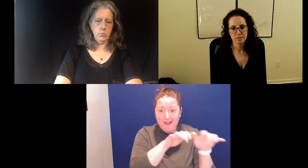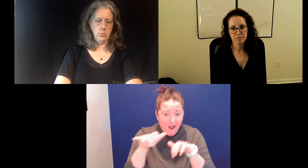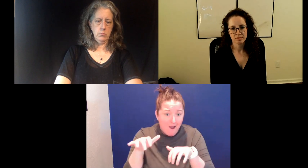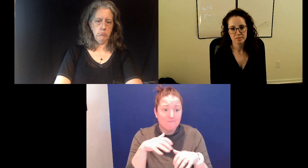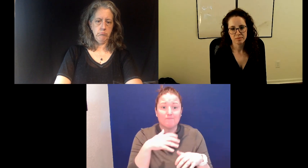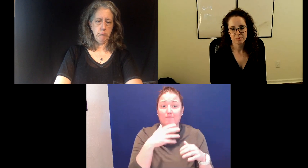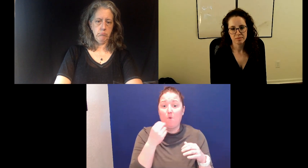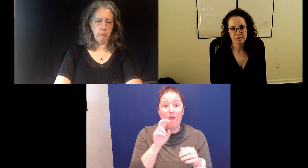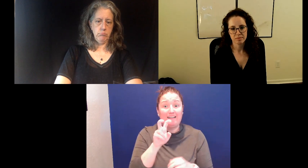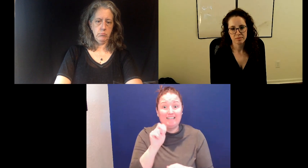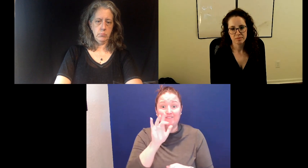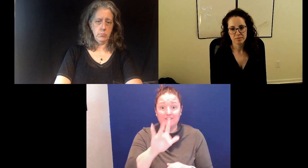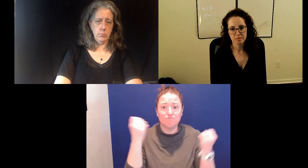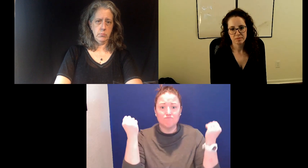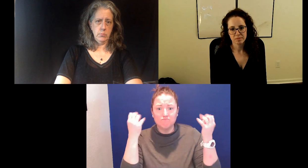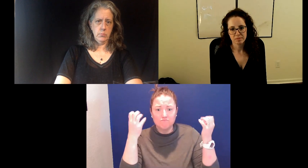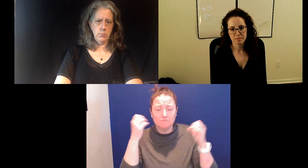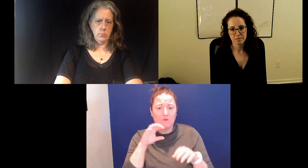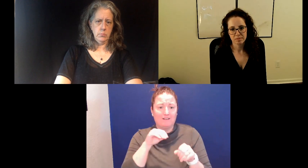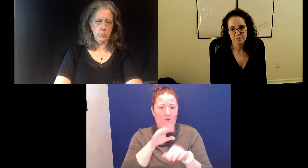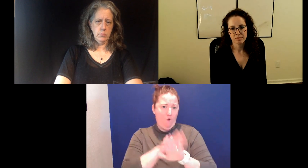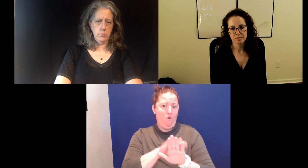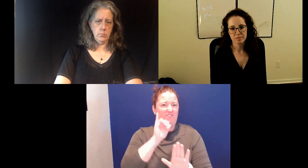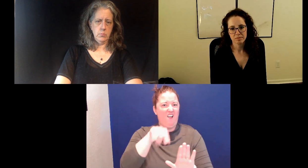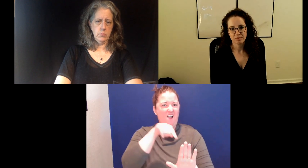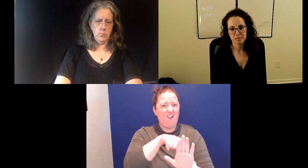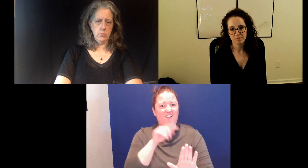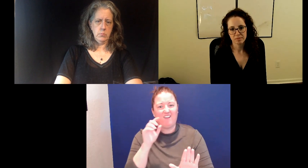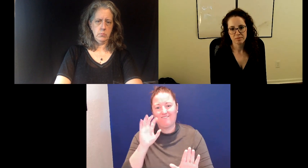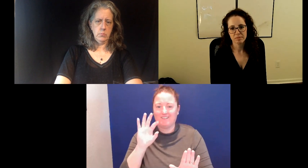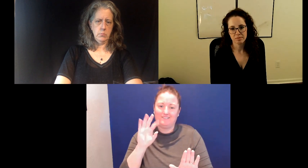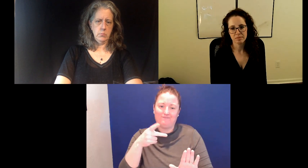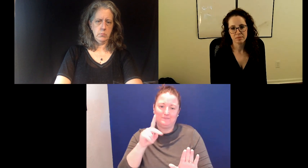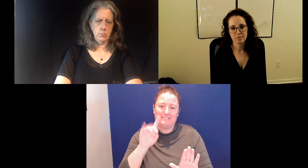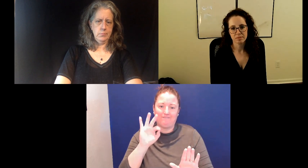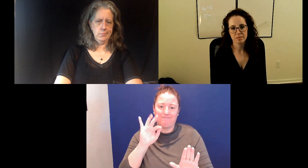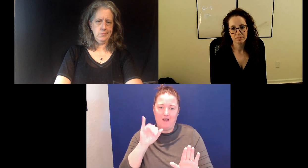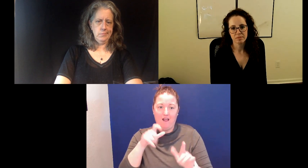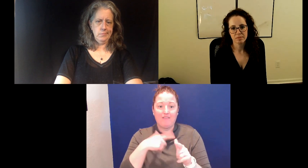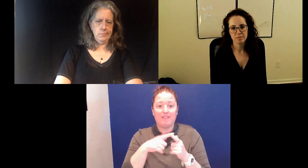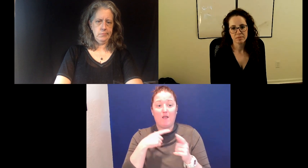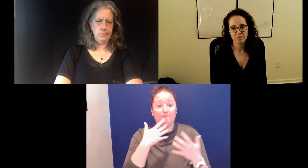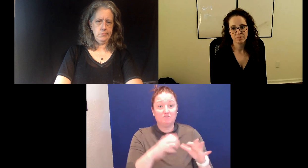write on it they can type on it or they can even touch it to do a video um screen so that they can